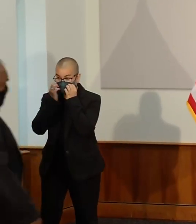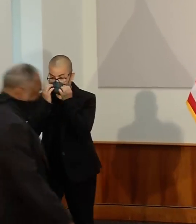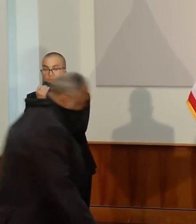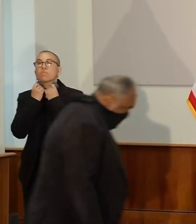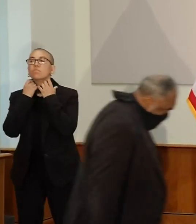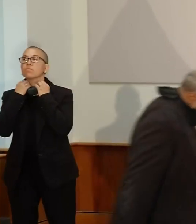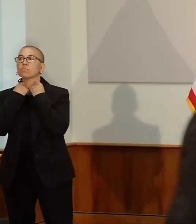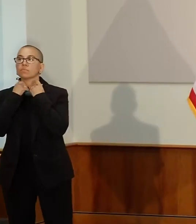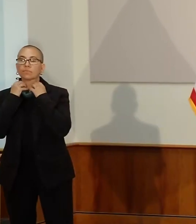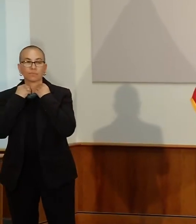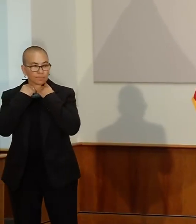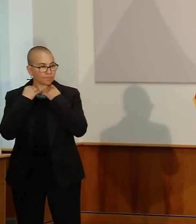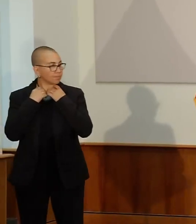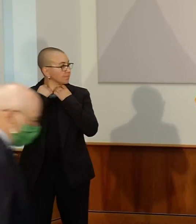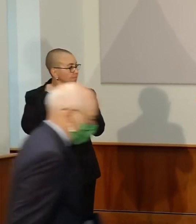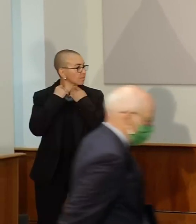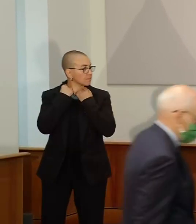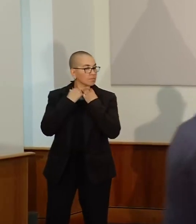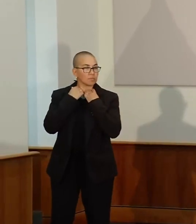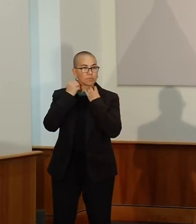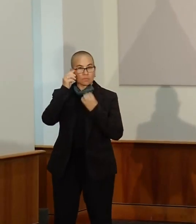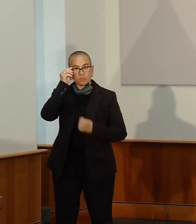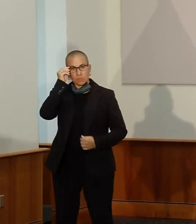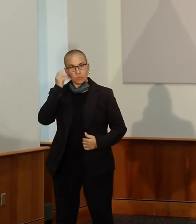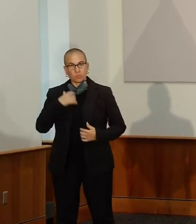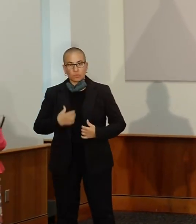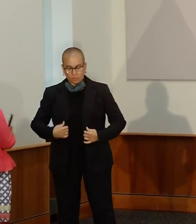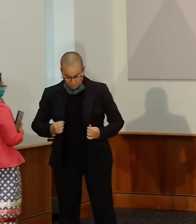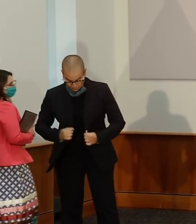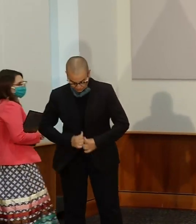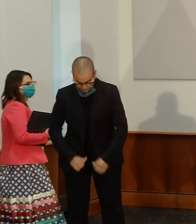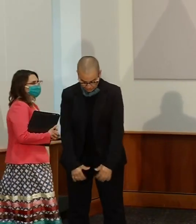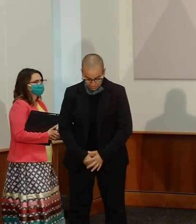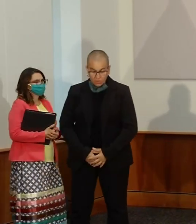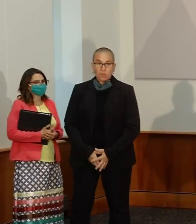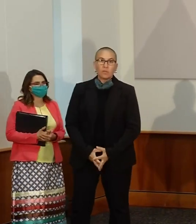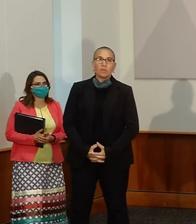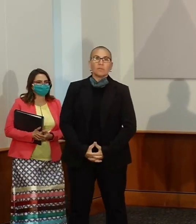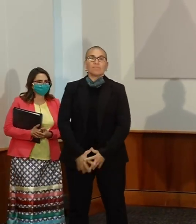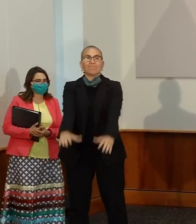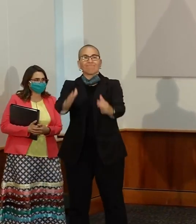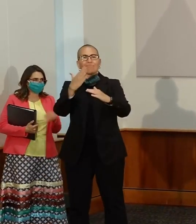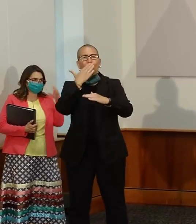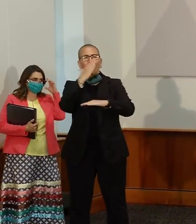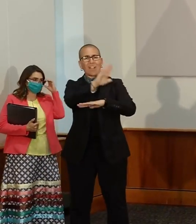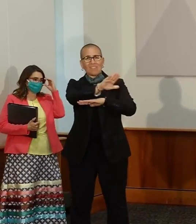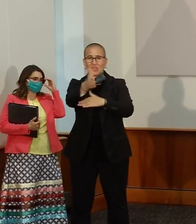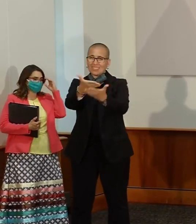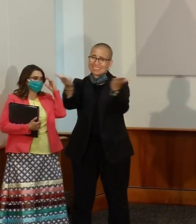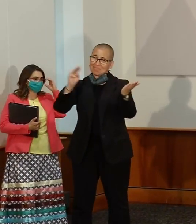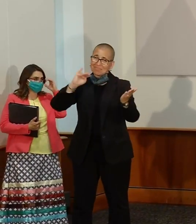THE USE OF FORCE. HE CITED MINNESOTA BAN ON CHOKEHOLDS.